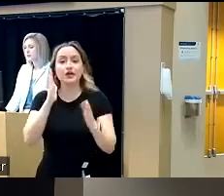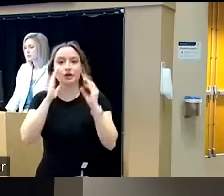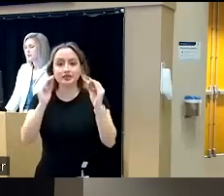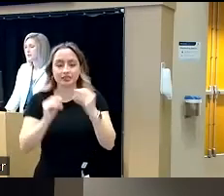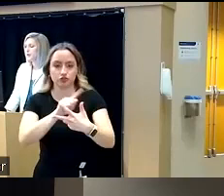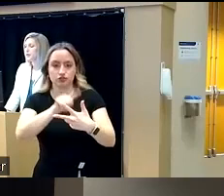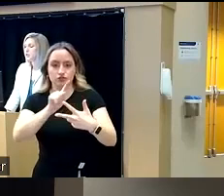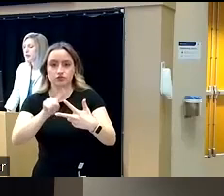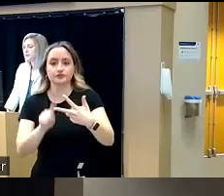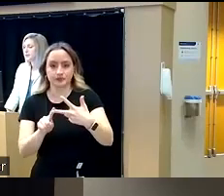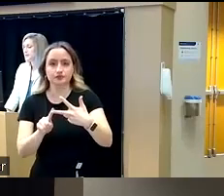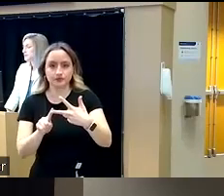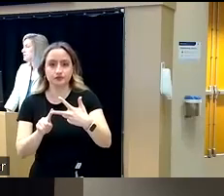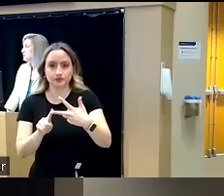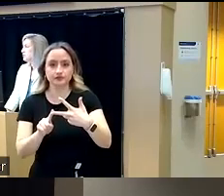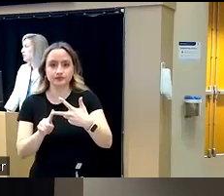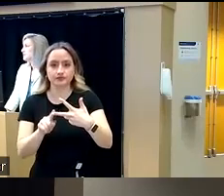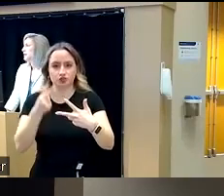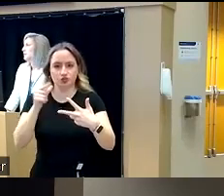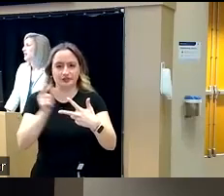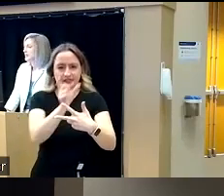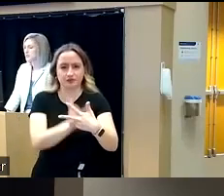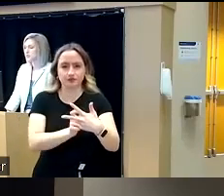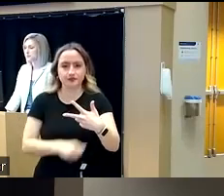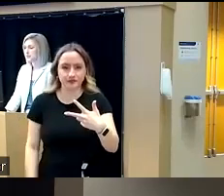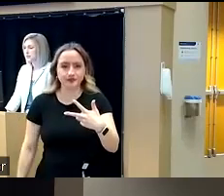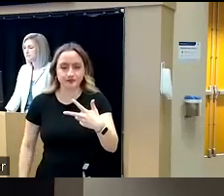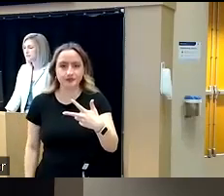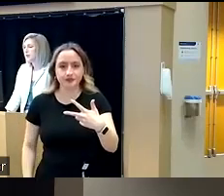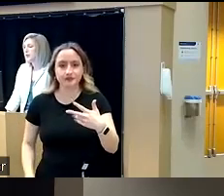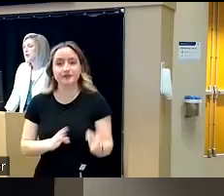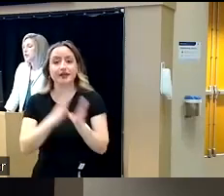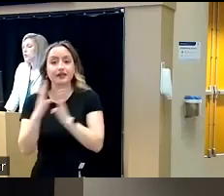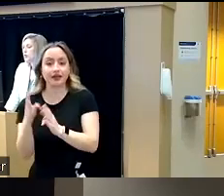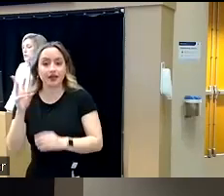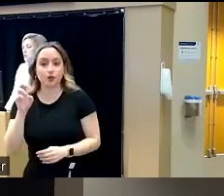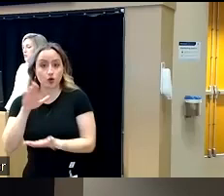contemporary Trends in substance use course and we have the internship site the Warner school